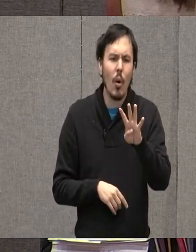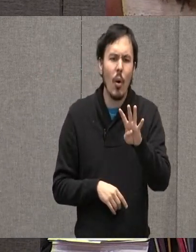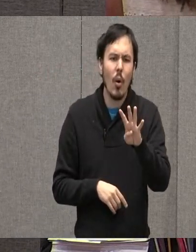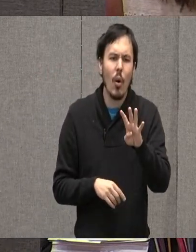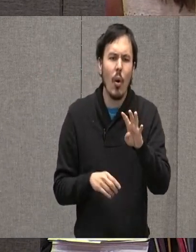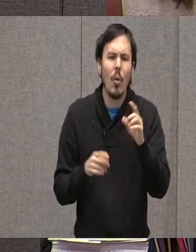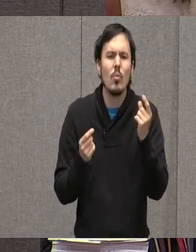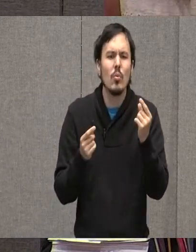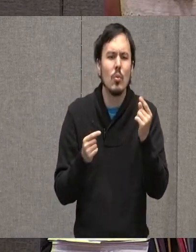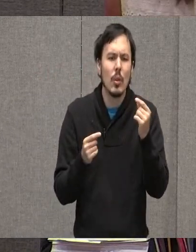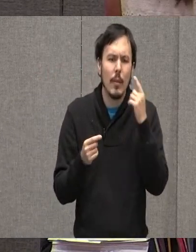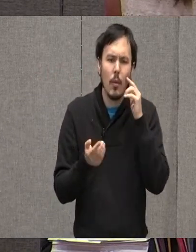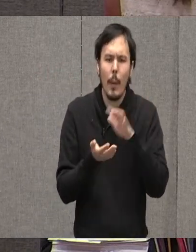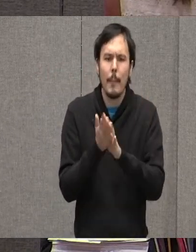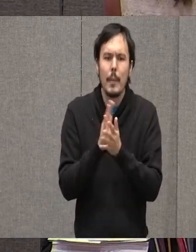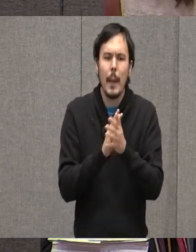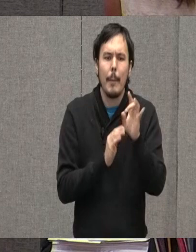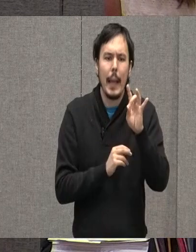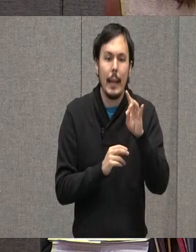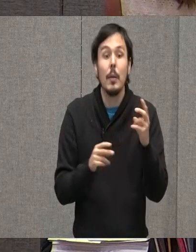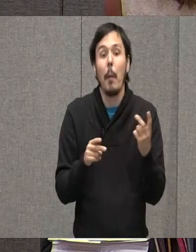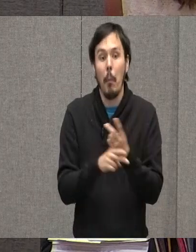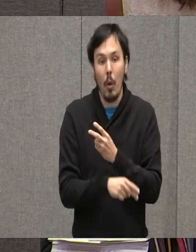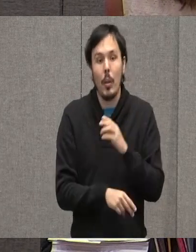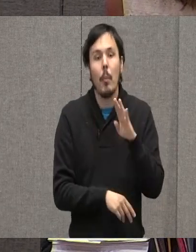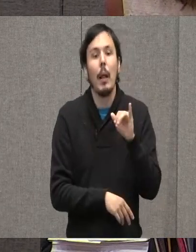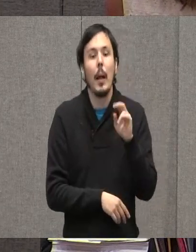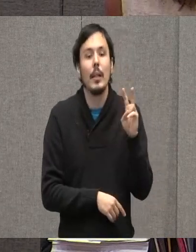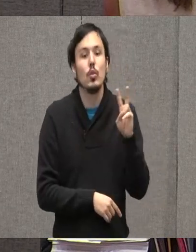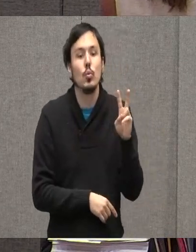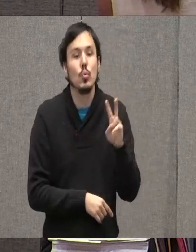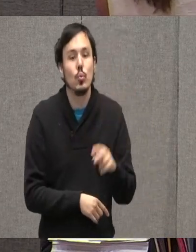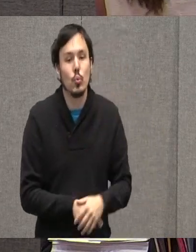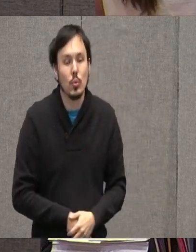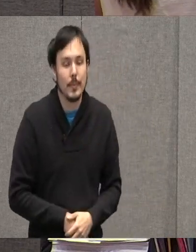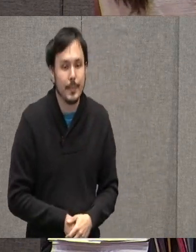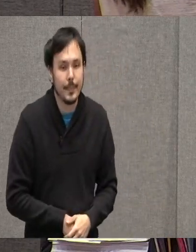I have to multiply by two and then I do